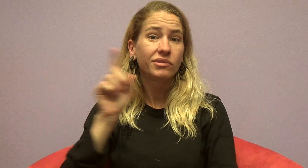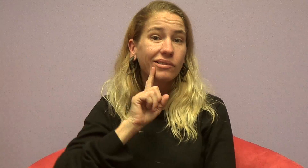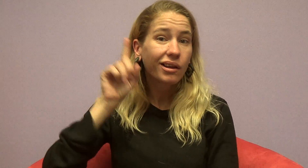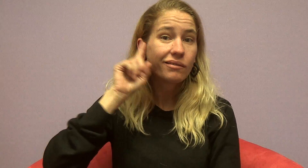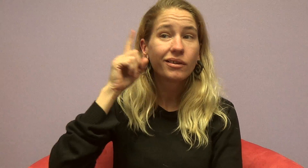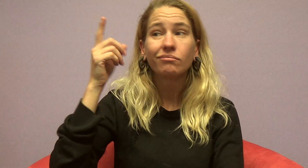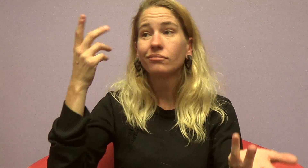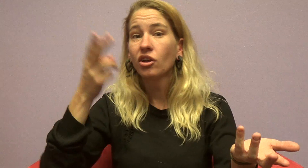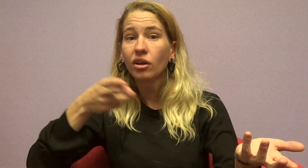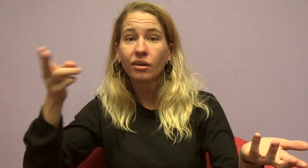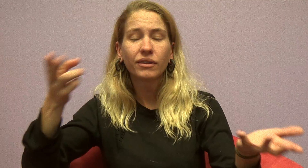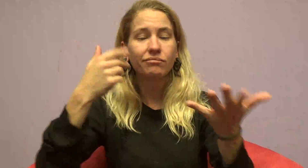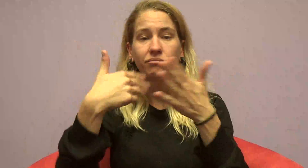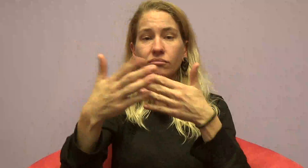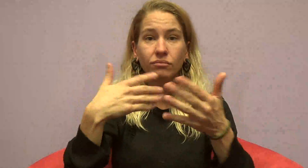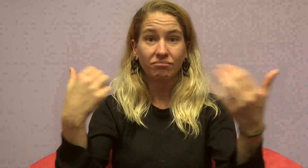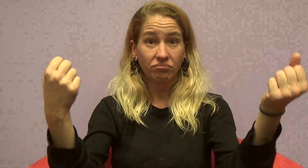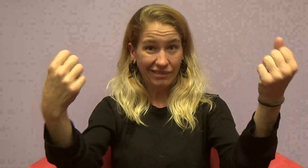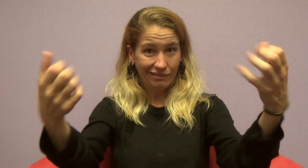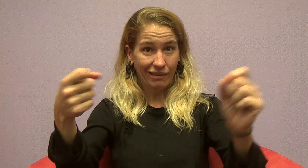regardless of if the child is Deaf, Hard of Hearing, the child uses sign language